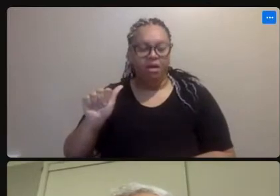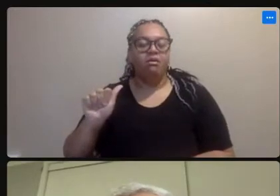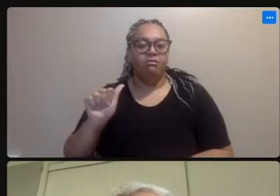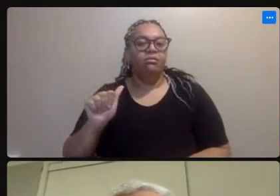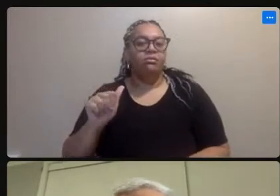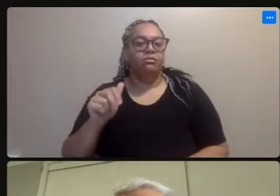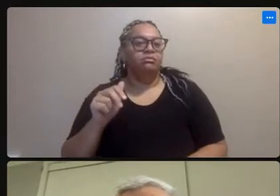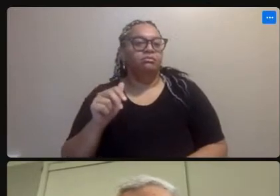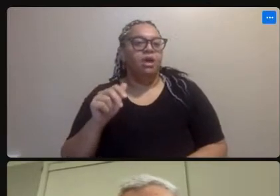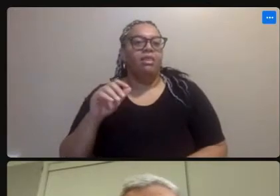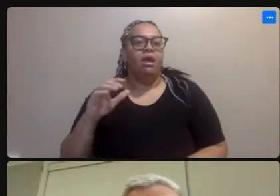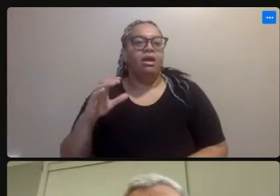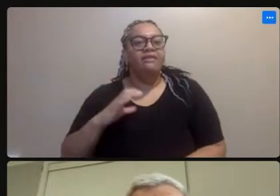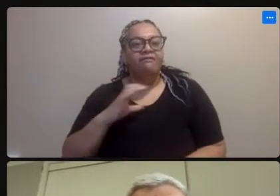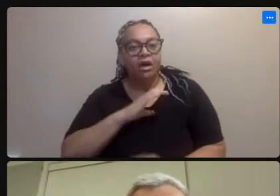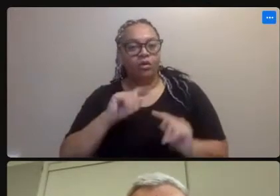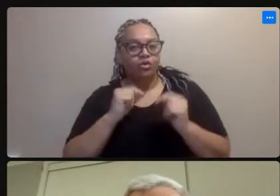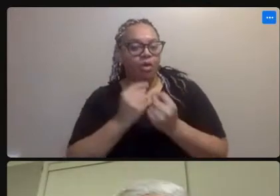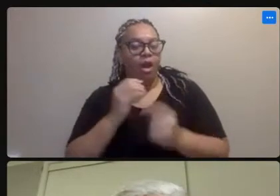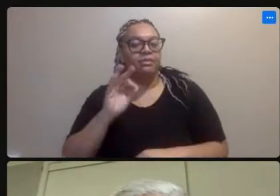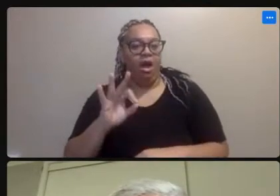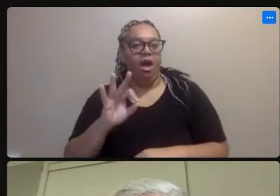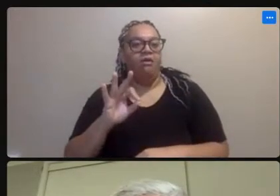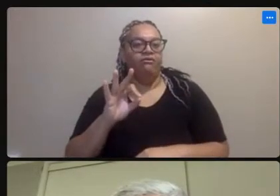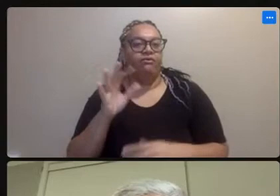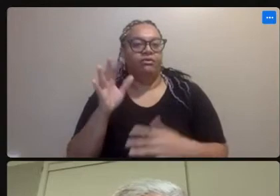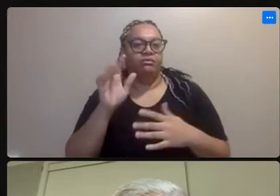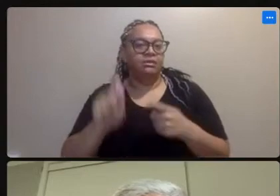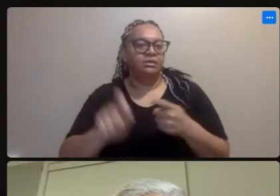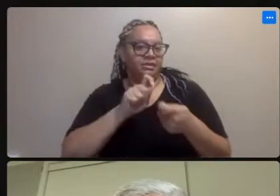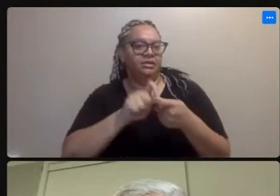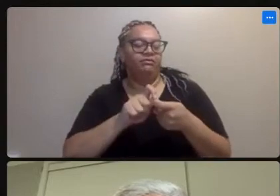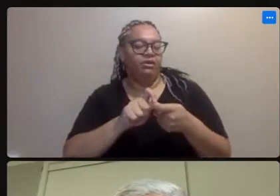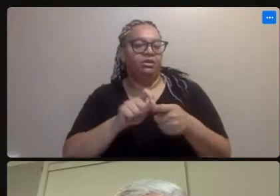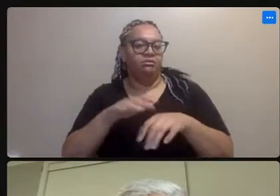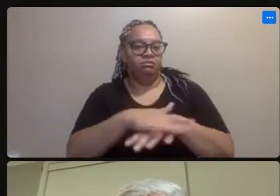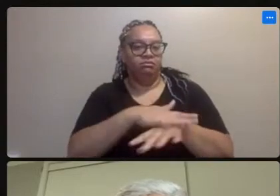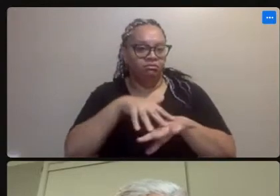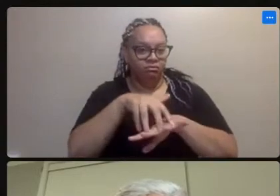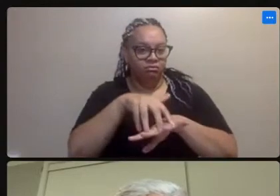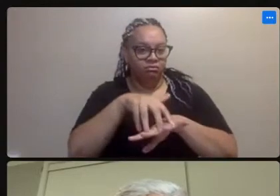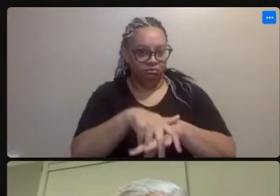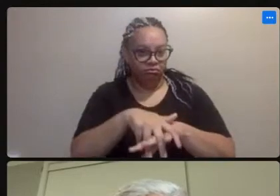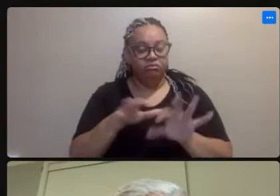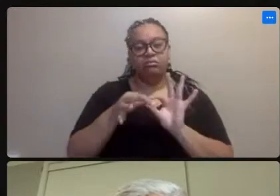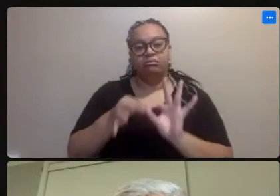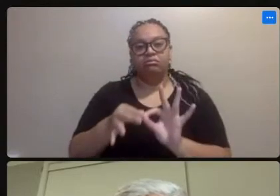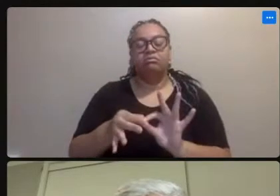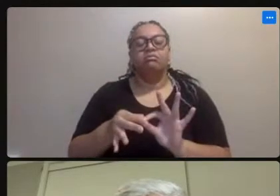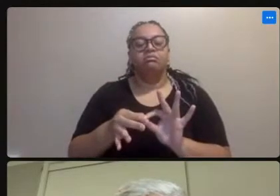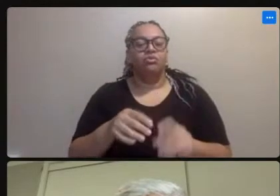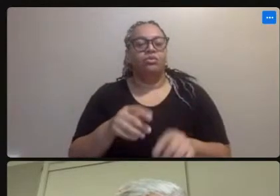THE CARL REPRESENTED BY THE CONFEDERATED TRIBES OF